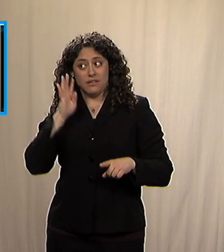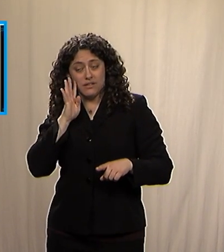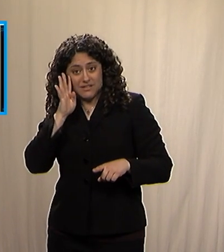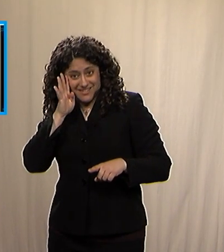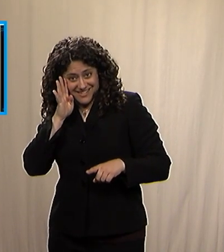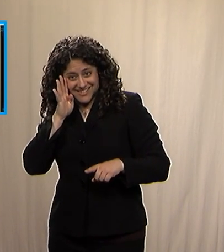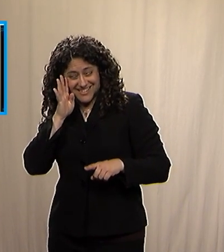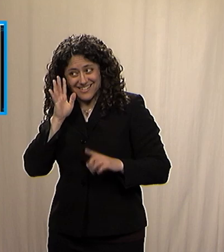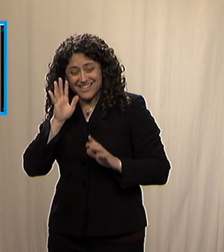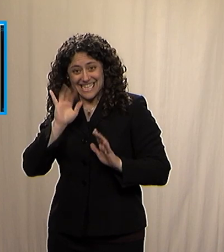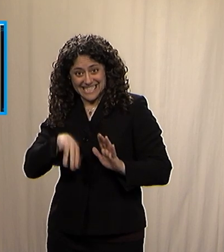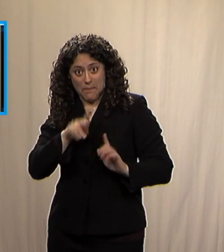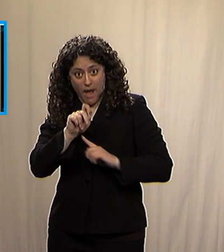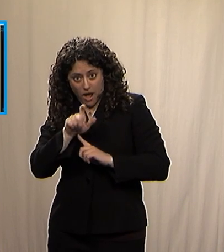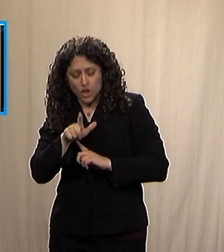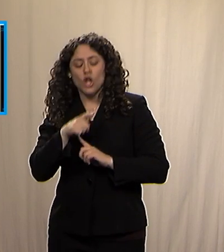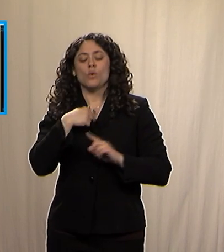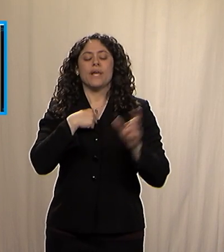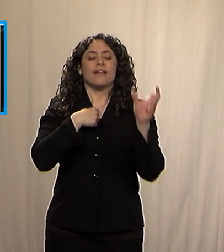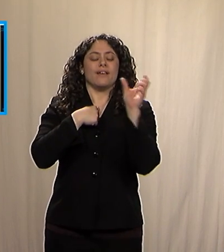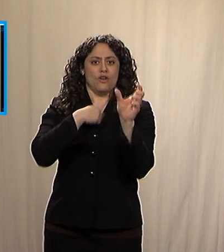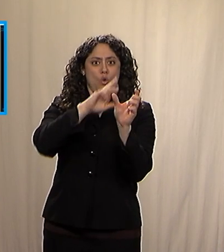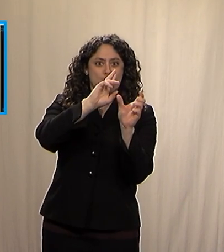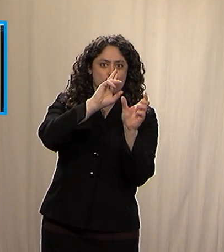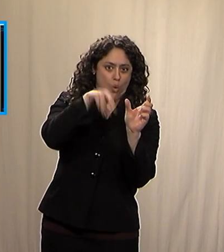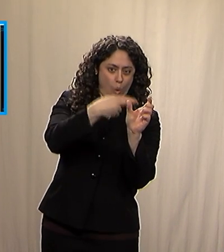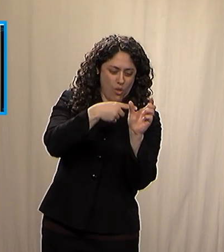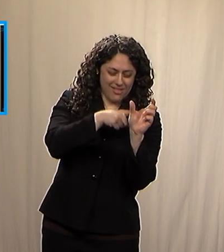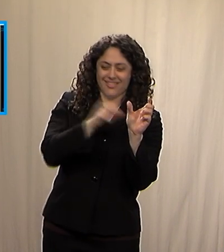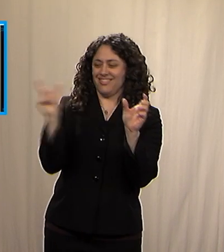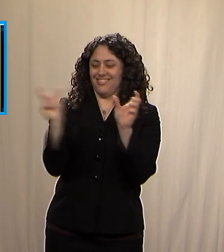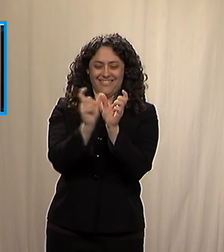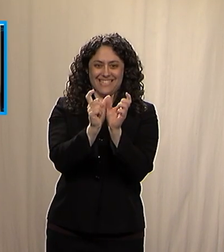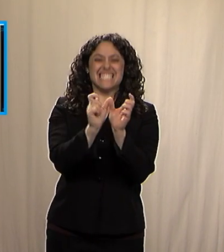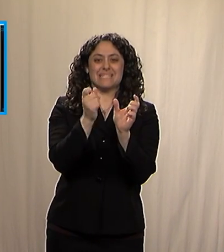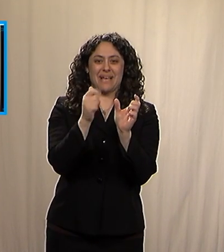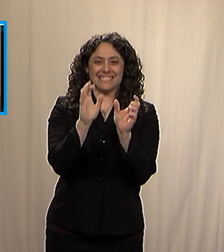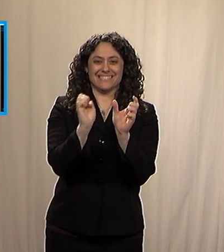For me, it really helped to explain